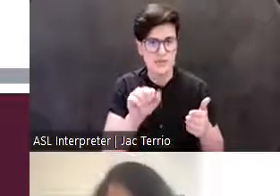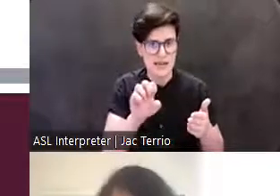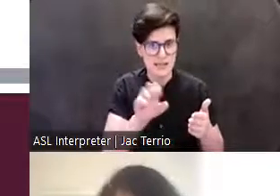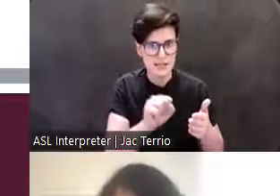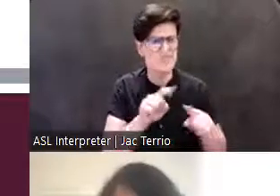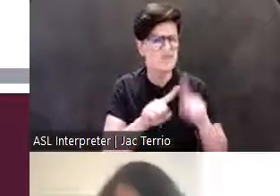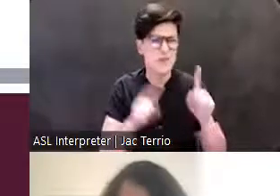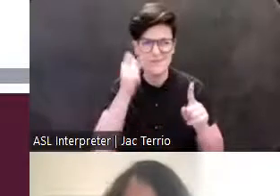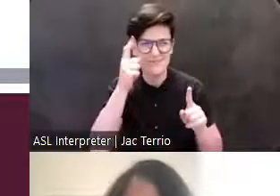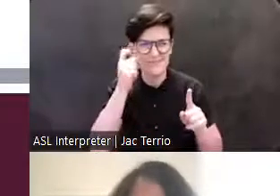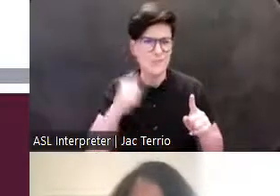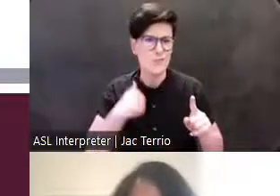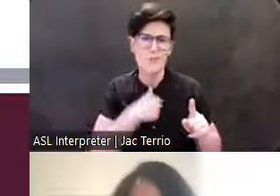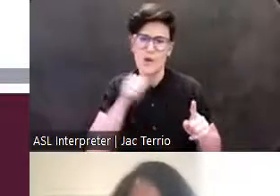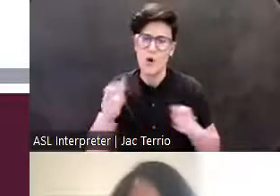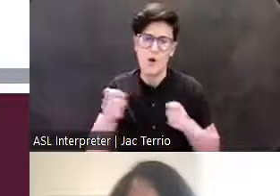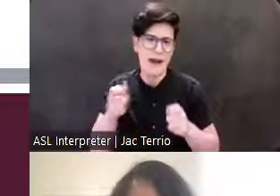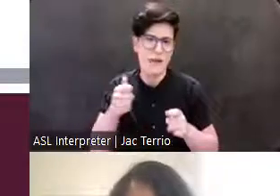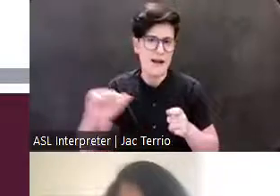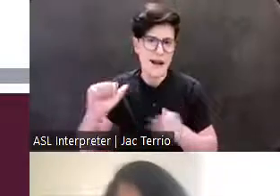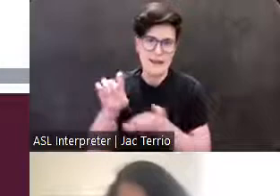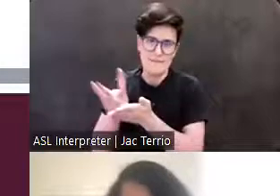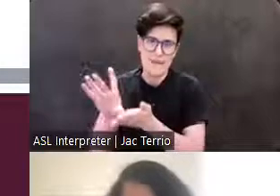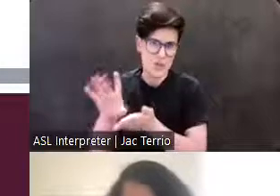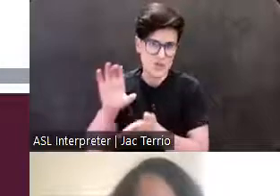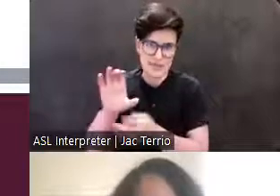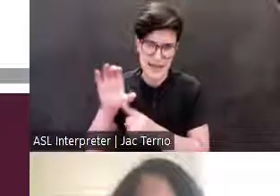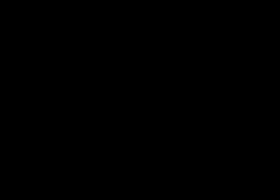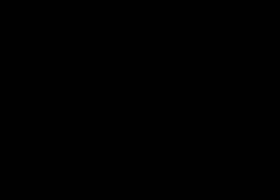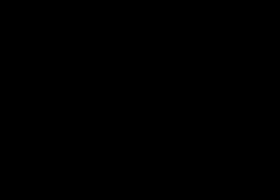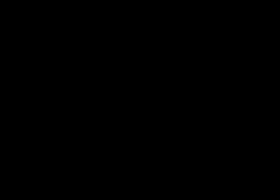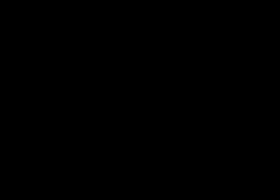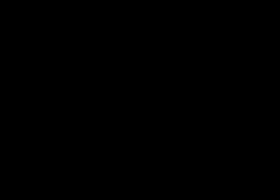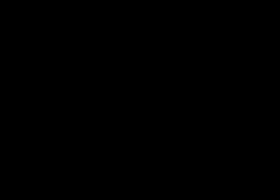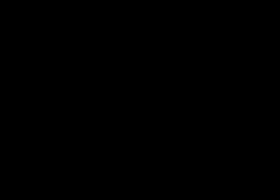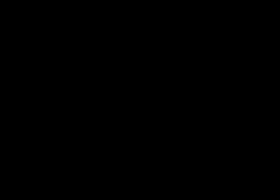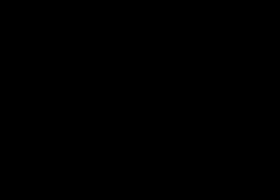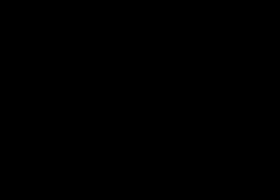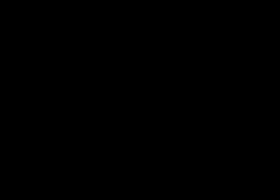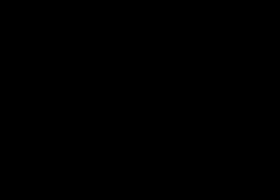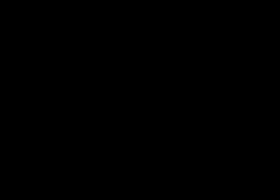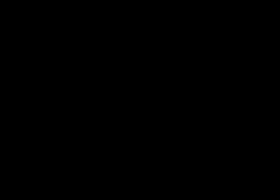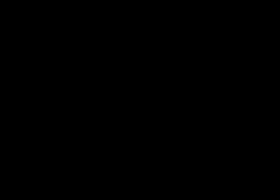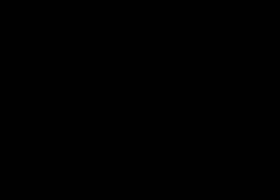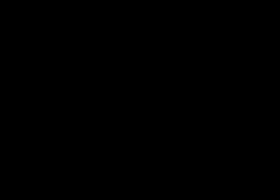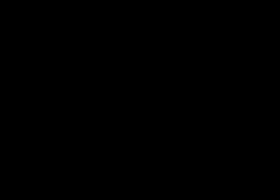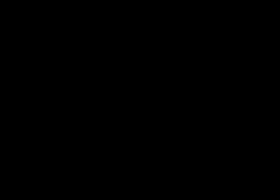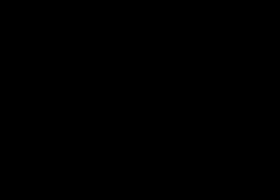With that I will turn it over to Cathy and Bonnie. Thank you.